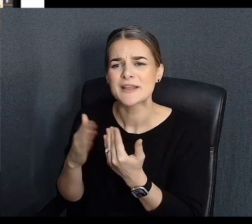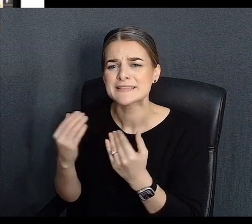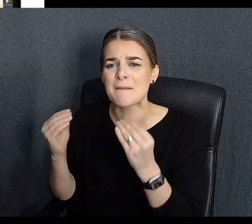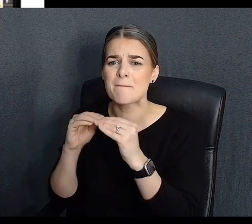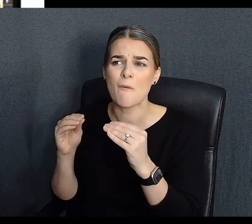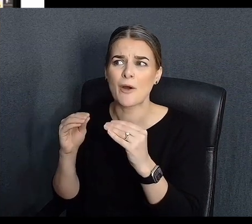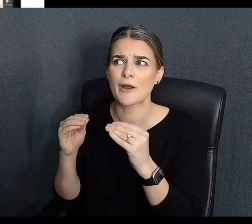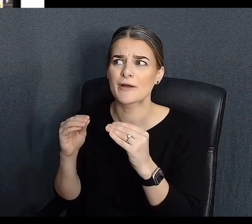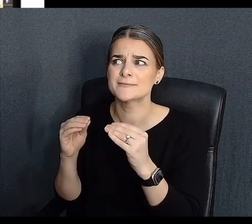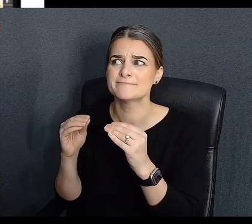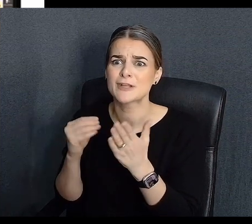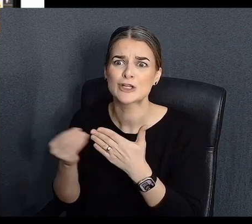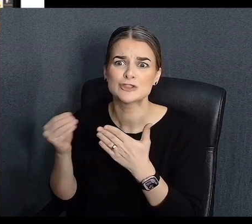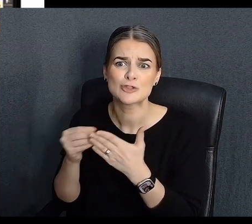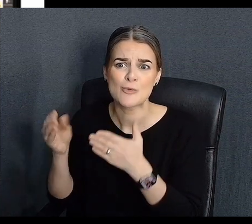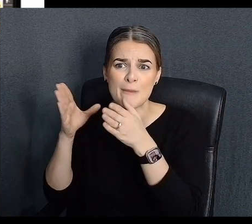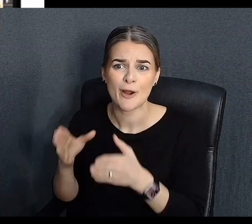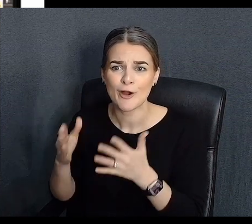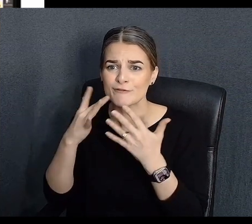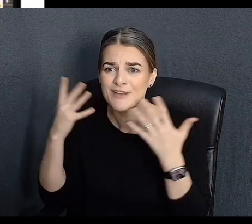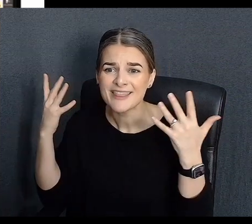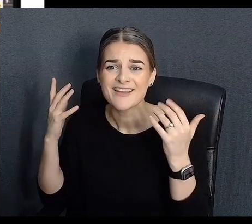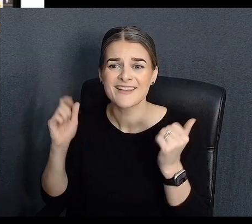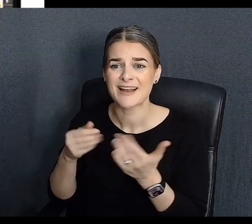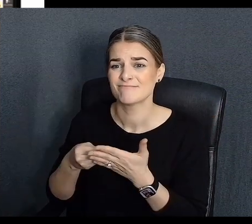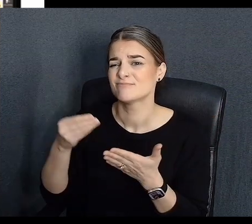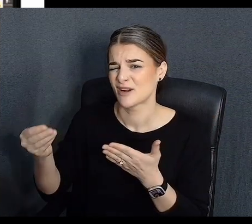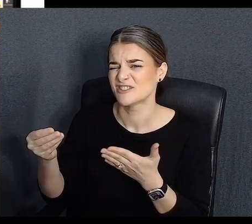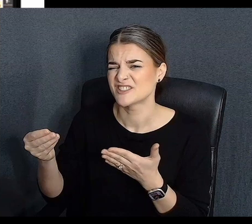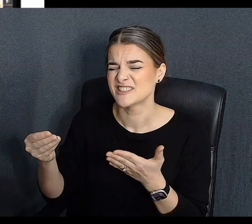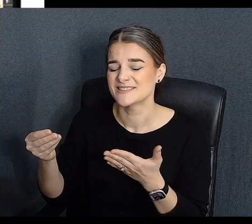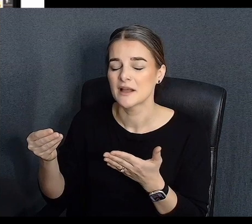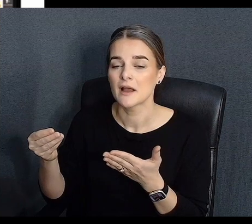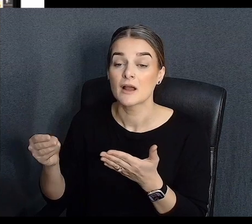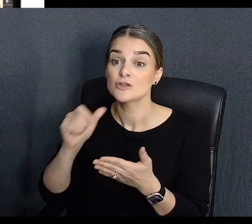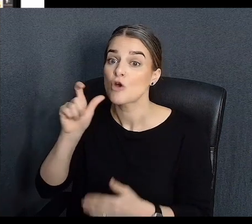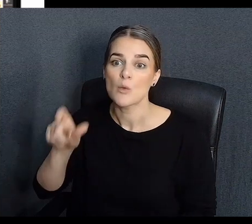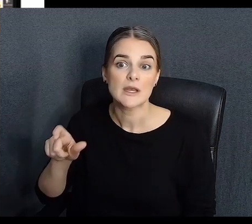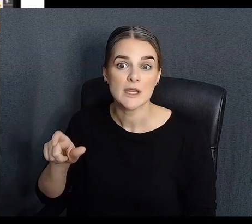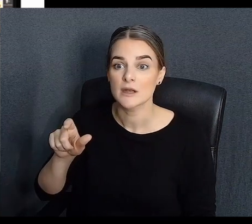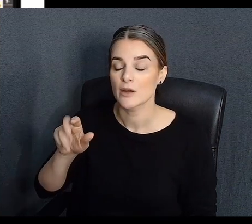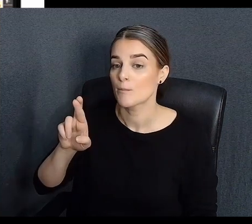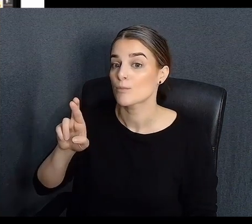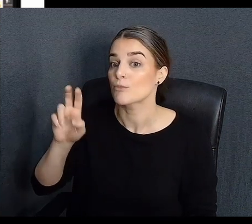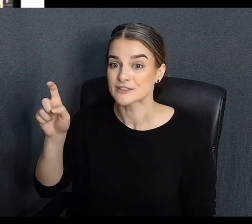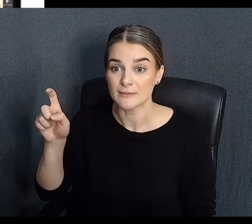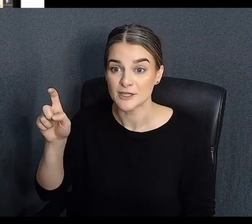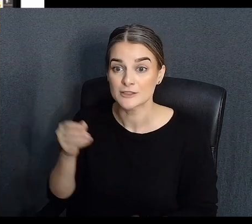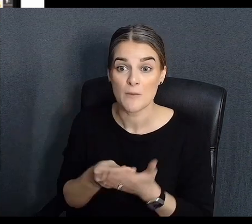market friendly to be able to have purchased. You don't need a prescription to be able to go and buy an iPad from Target,